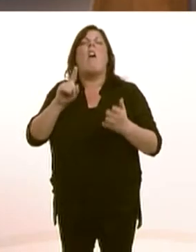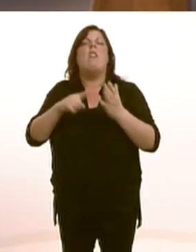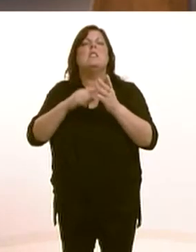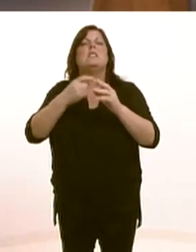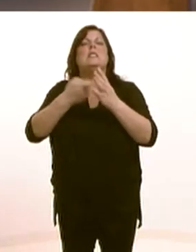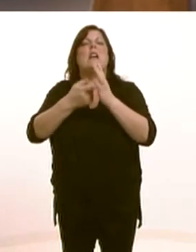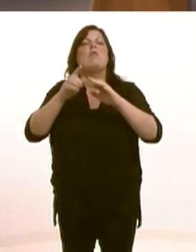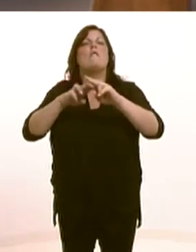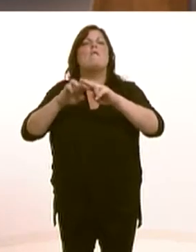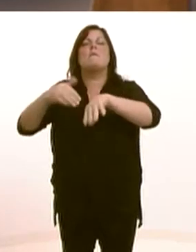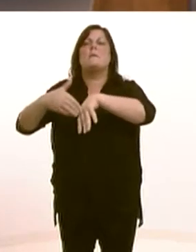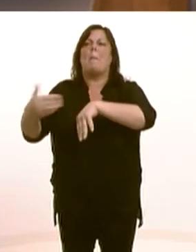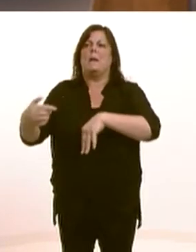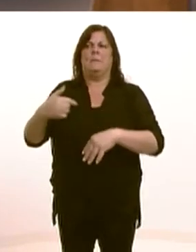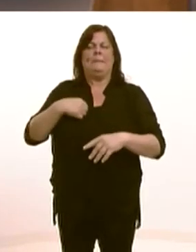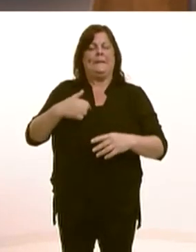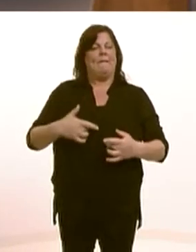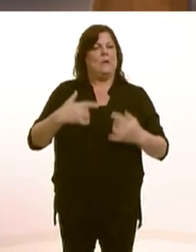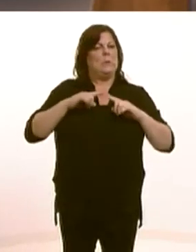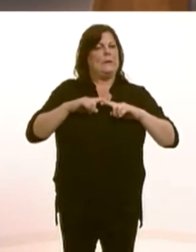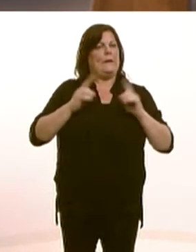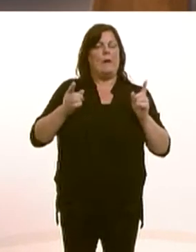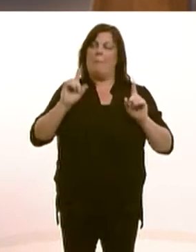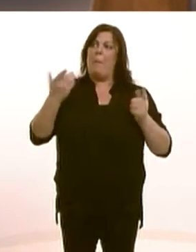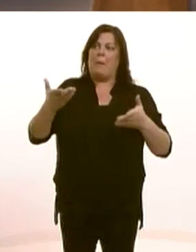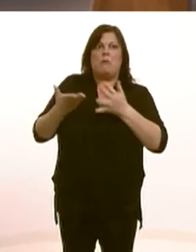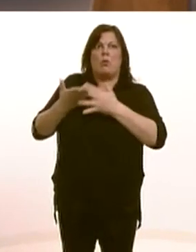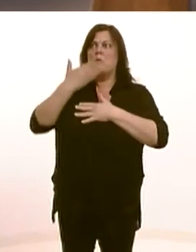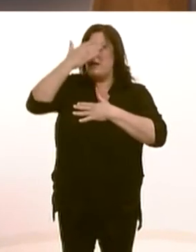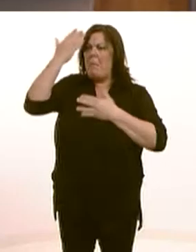Those contacts have been kept up throughout the summer. Iíve also discussed the issue with the Prime Minister personally.